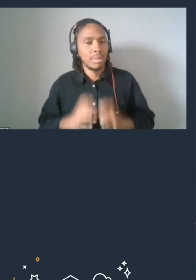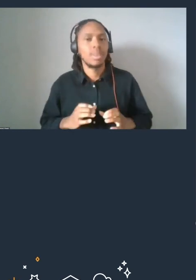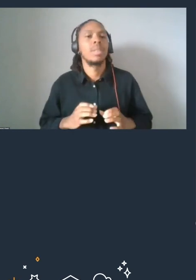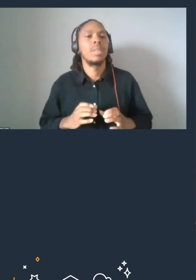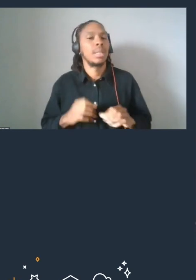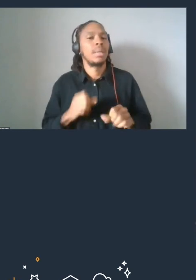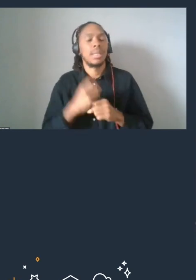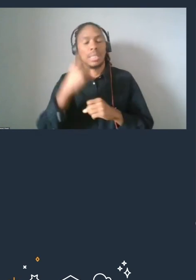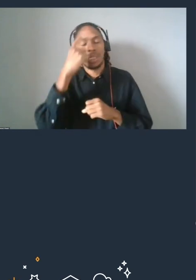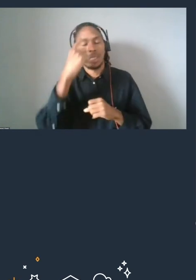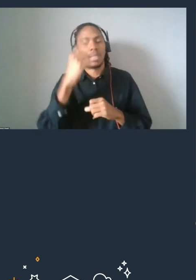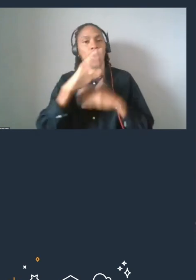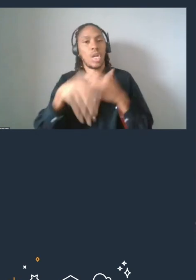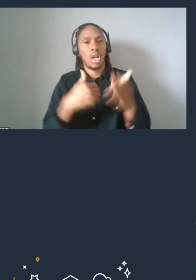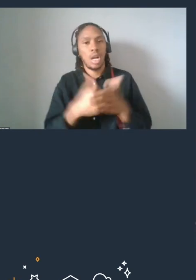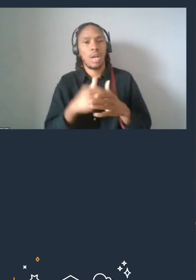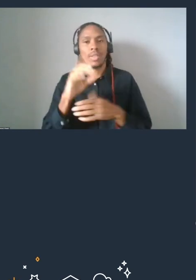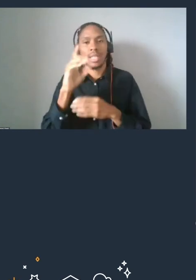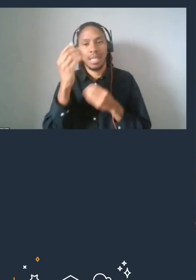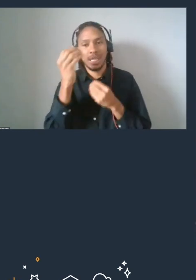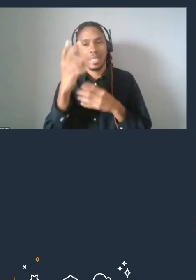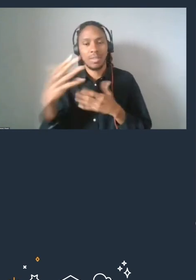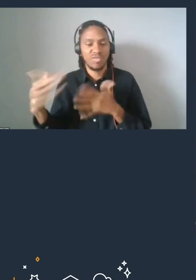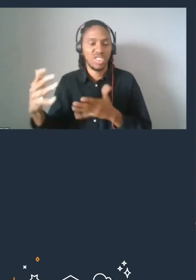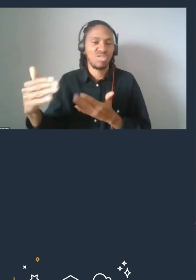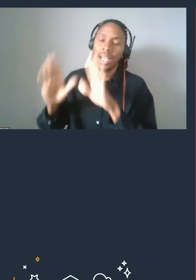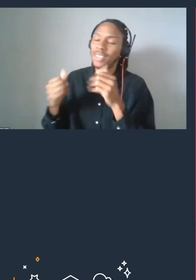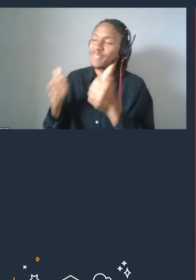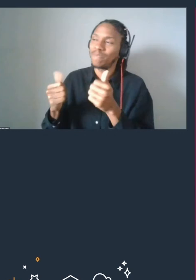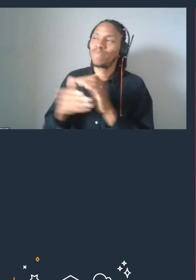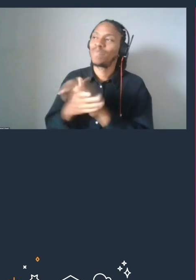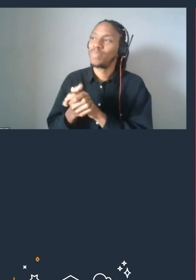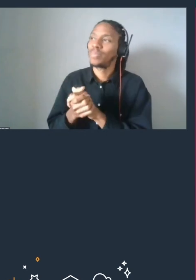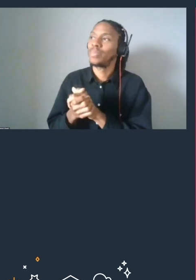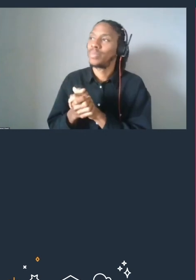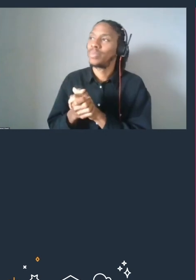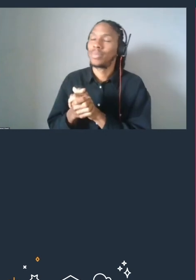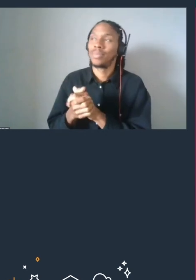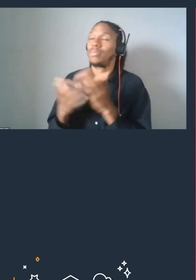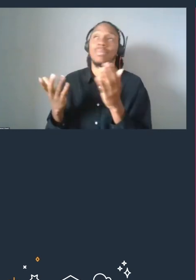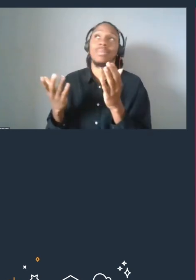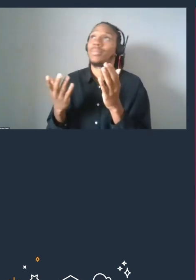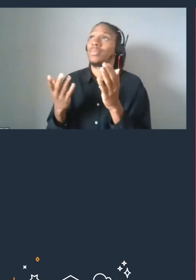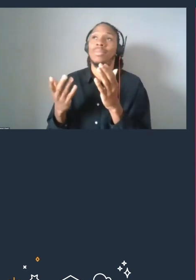of all that data that they have now collected in S3. Yeah, I mean, it's just super interesting.